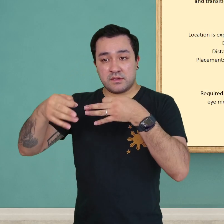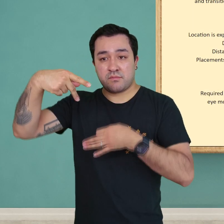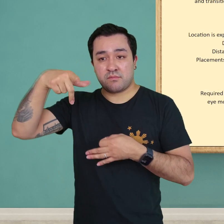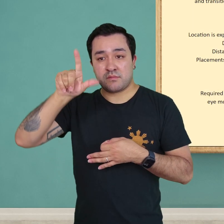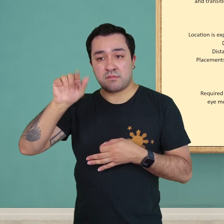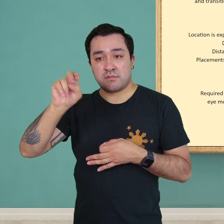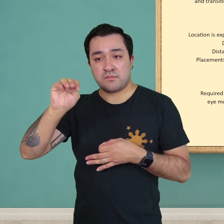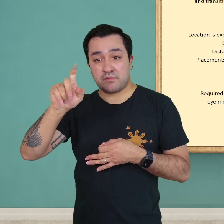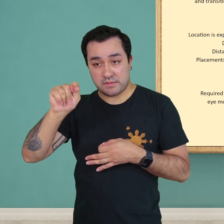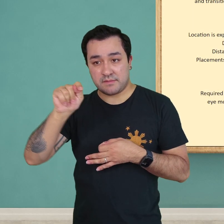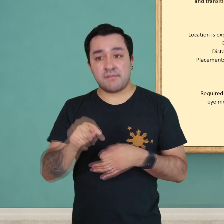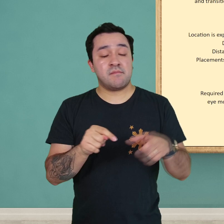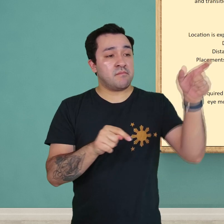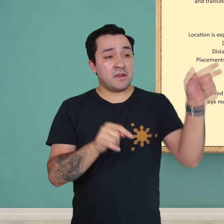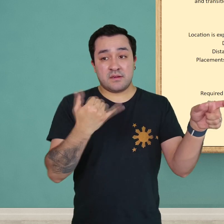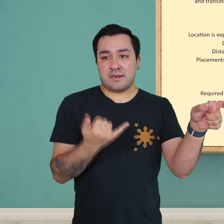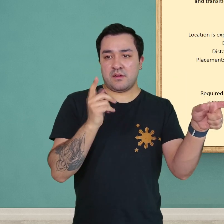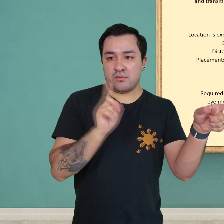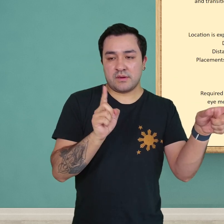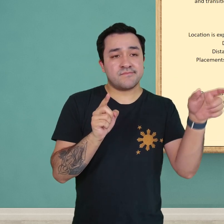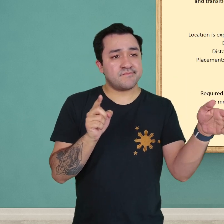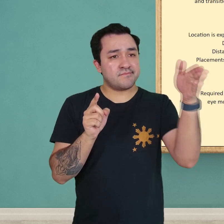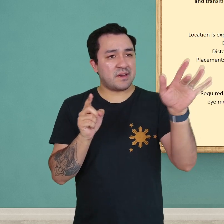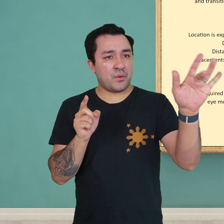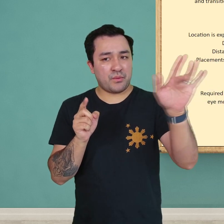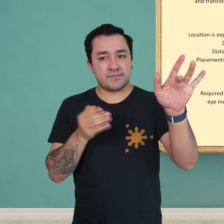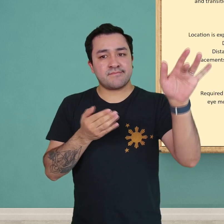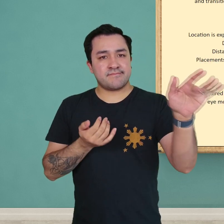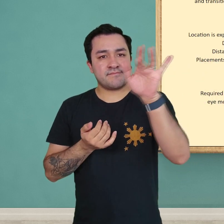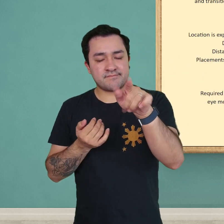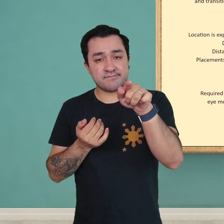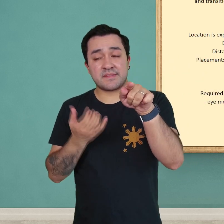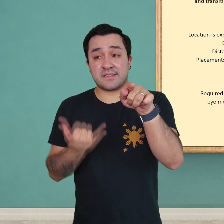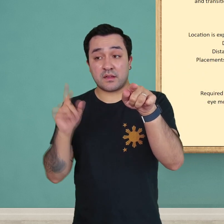Placement, formerlly location, is going to dictact where the sign is being produced